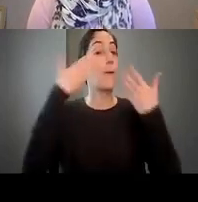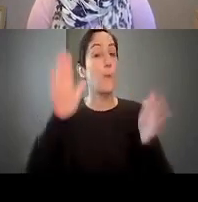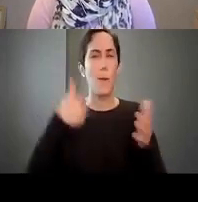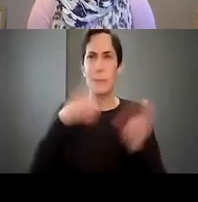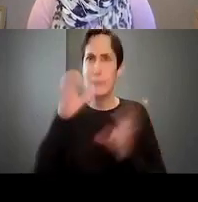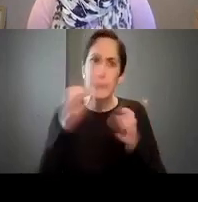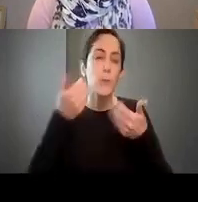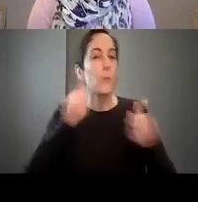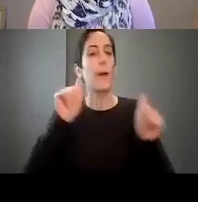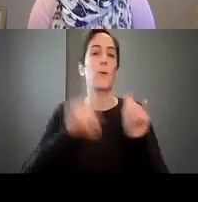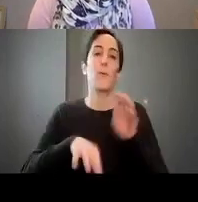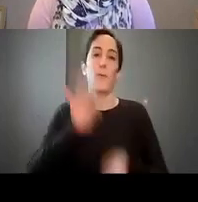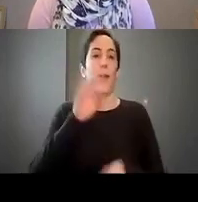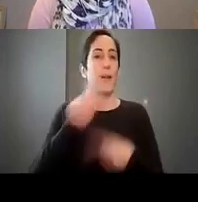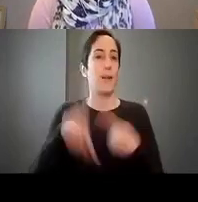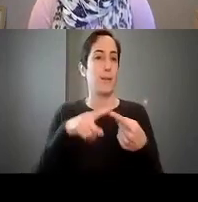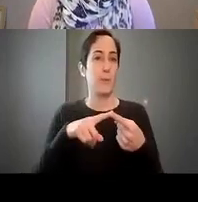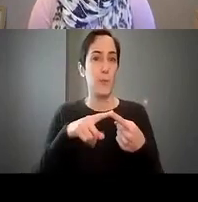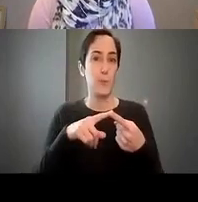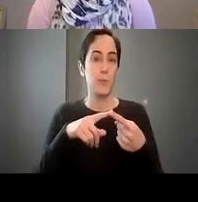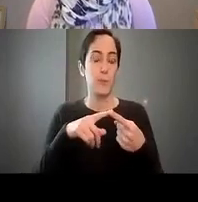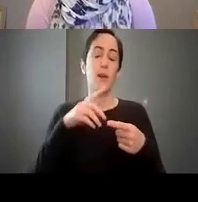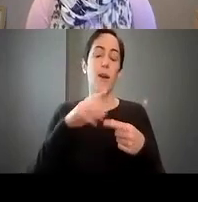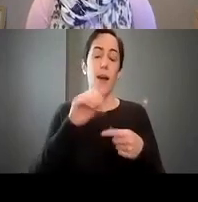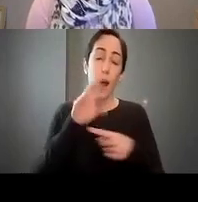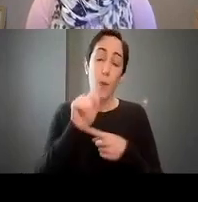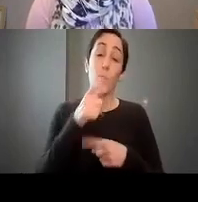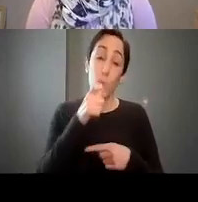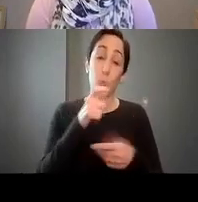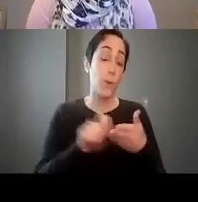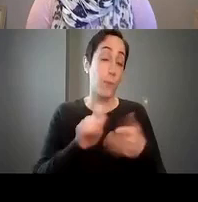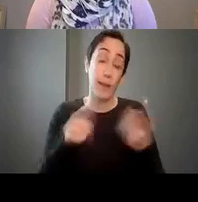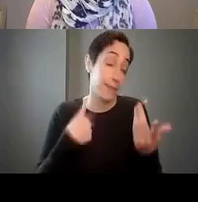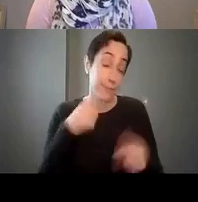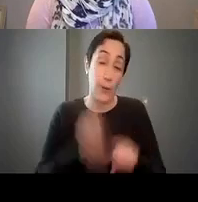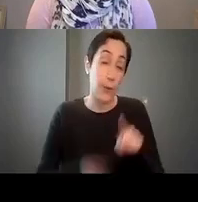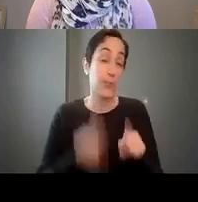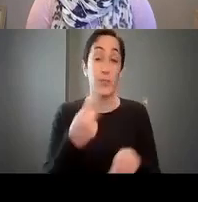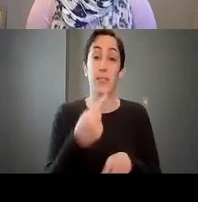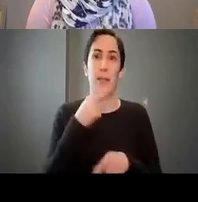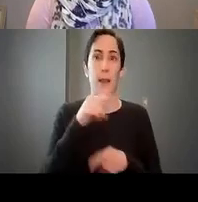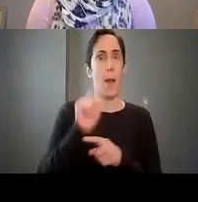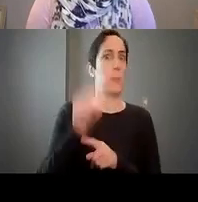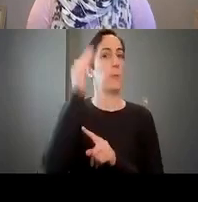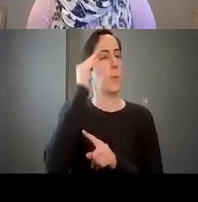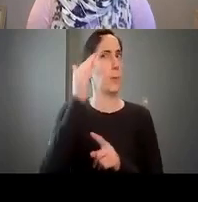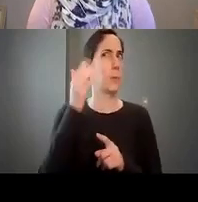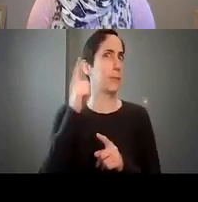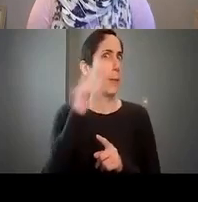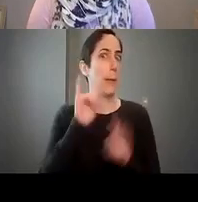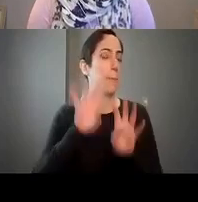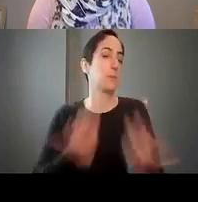you and a lot more will make sense after you should know about me is that I'm not that." This is really to demonstrate that you and a lot more will make sense after in a family context or in a household that." This is really to demonstrate that